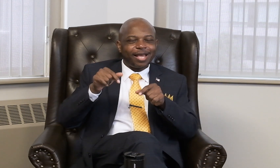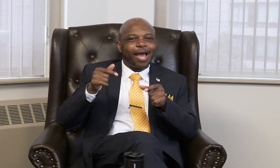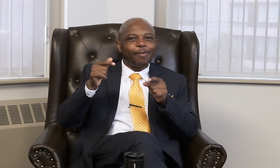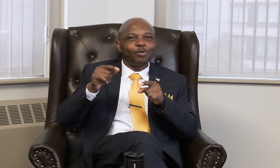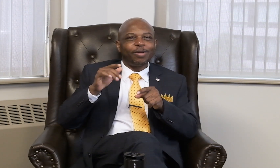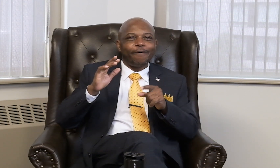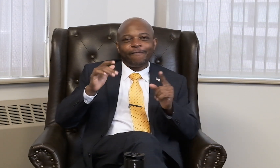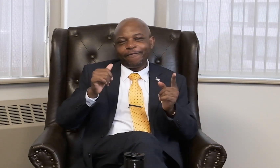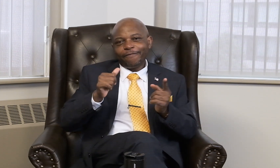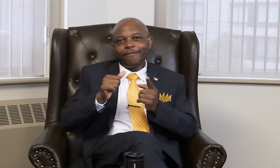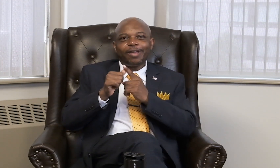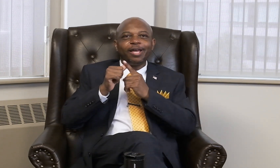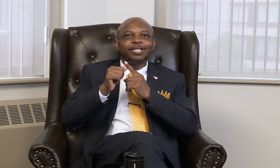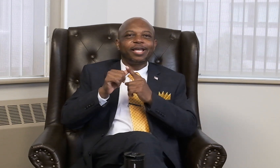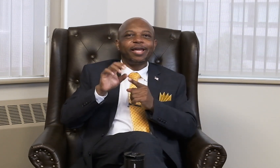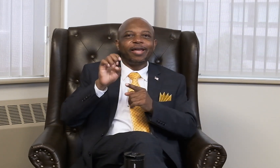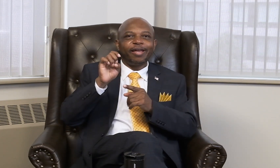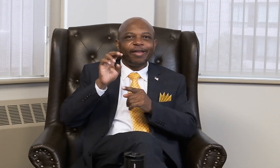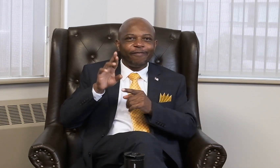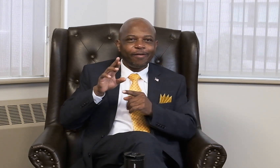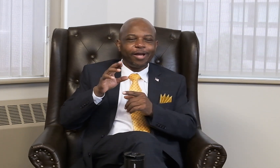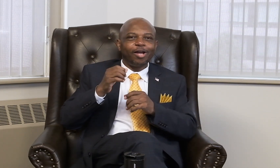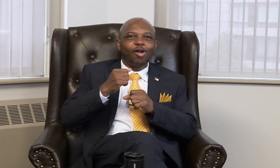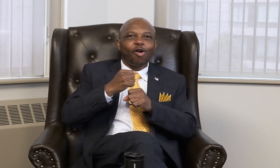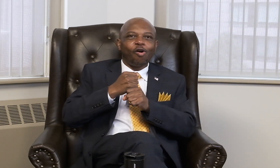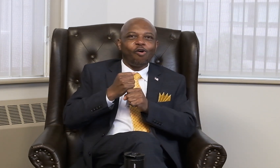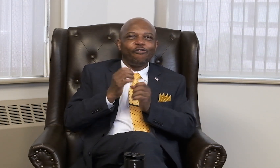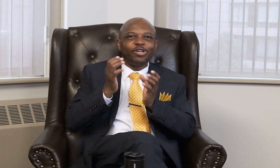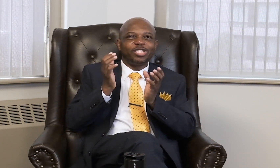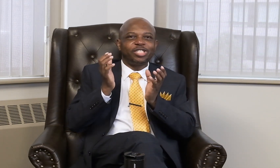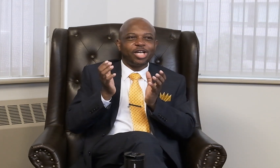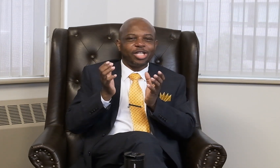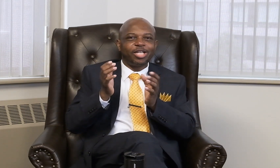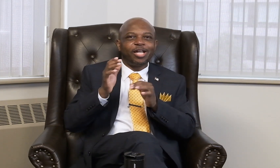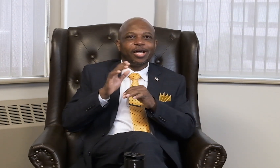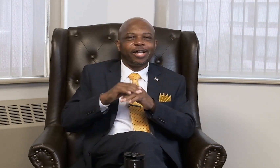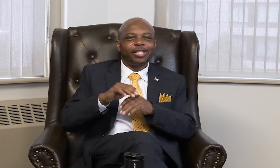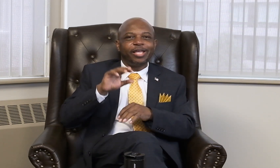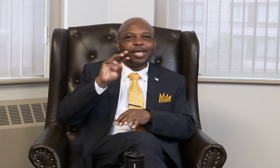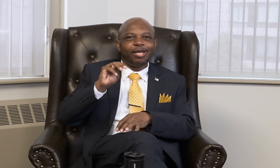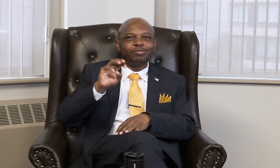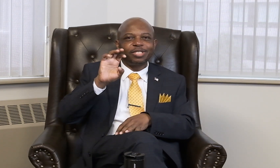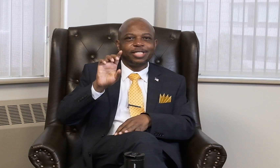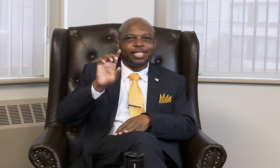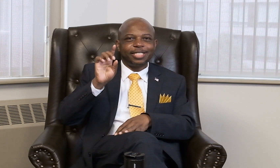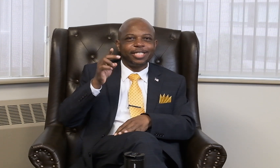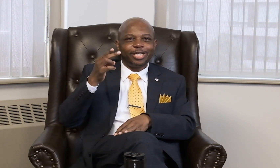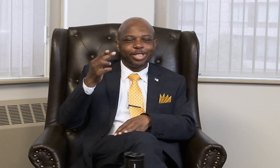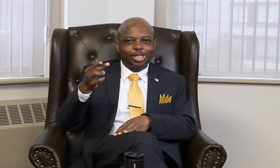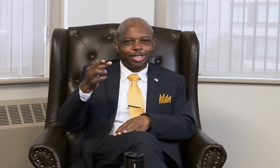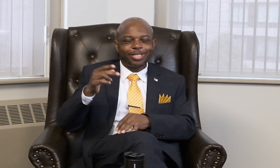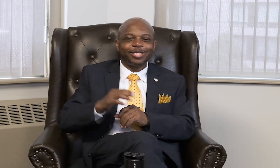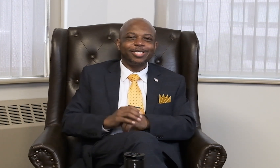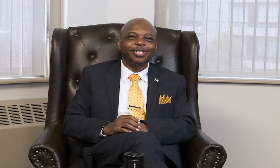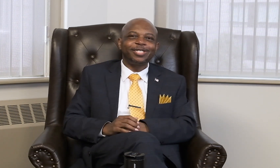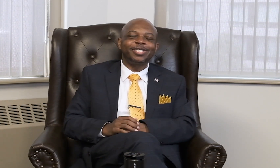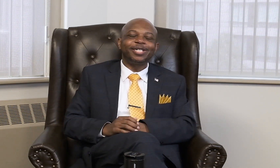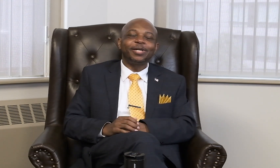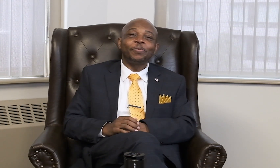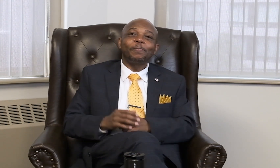This happens to be the first ever coffee chat here at MCDHH.